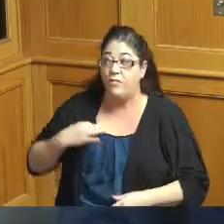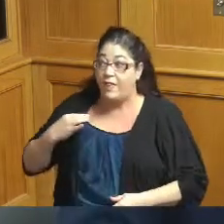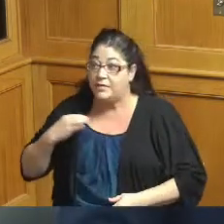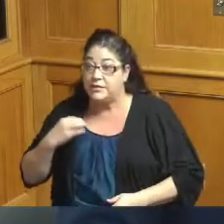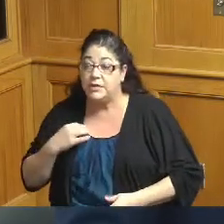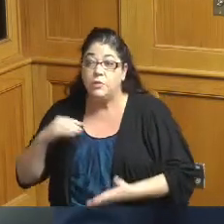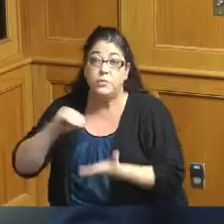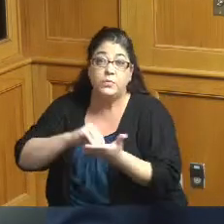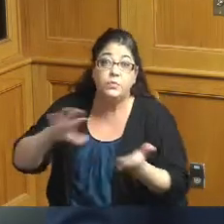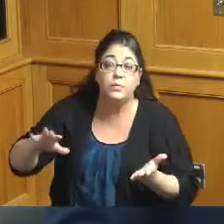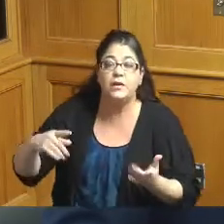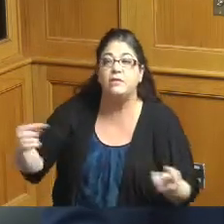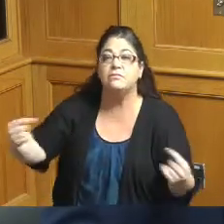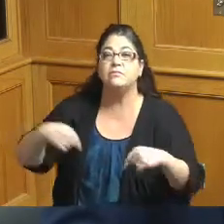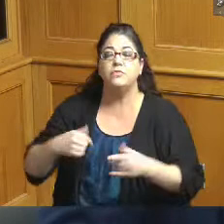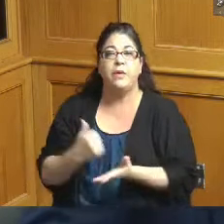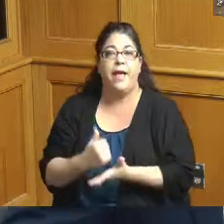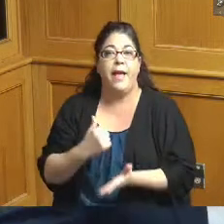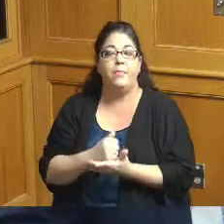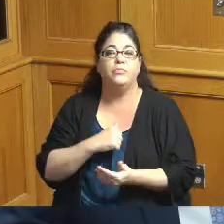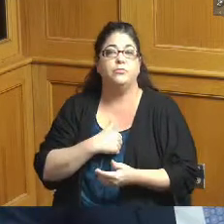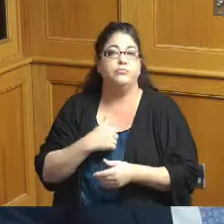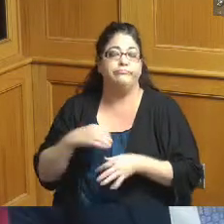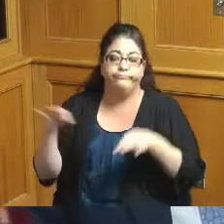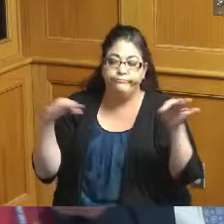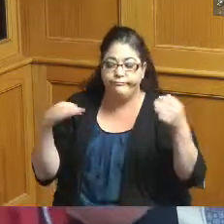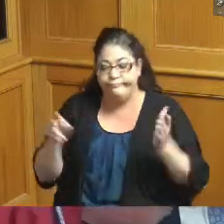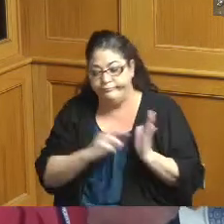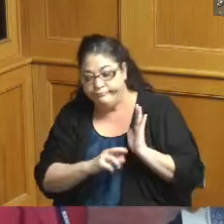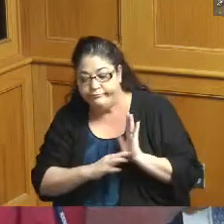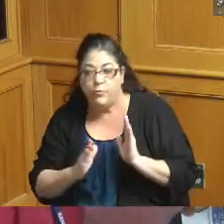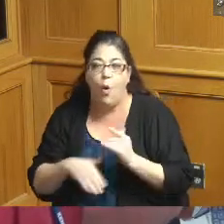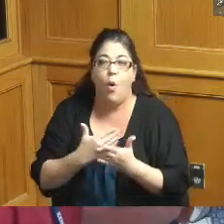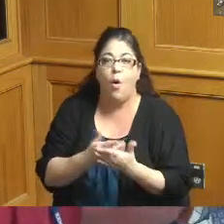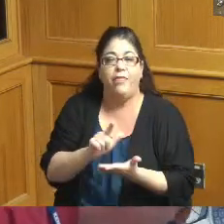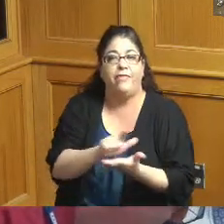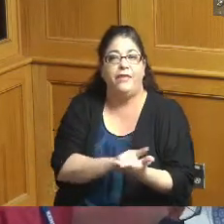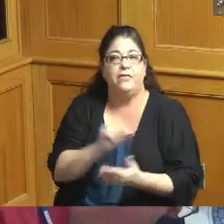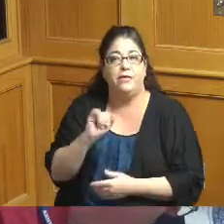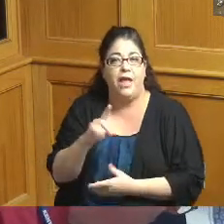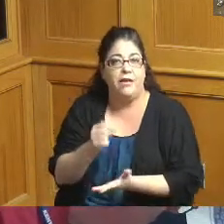that our Clinic is complying with legal aid she also has a dual role as a staff attorney working